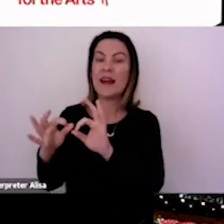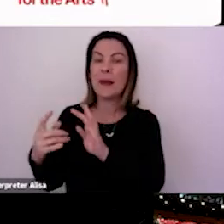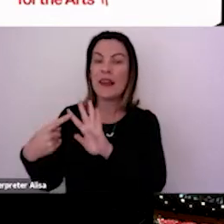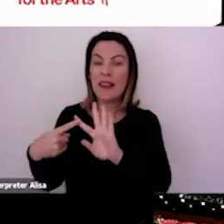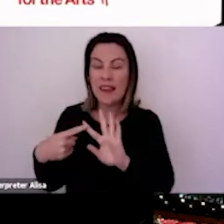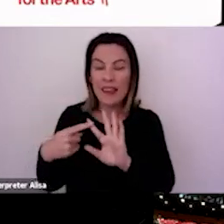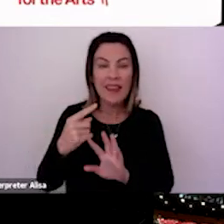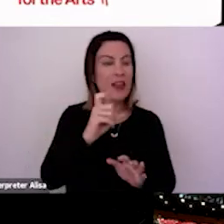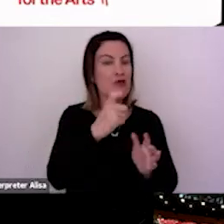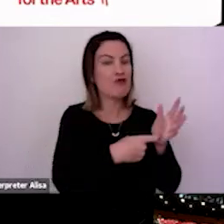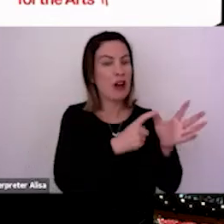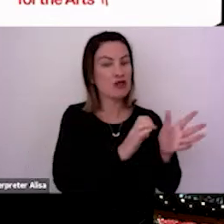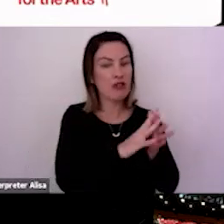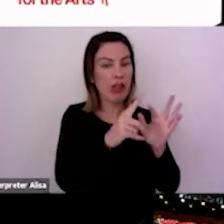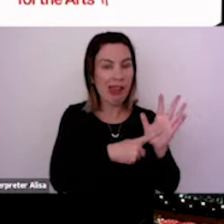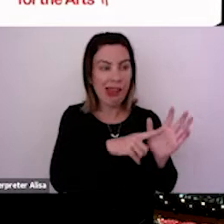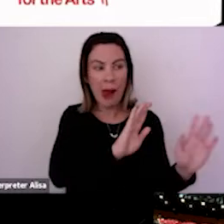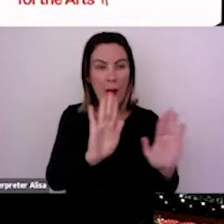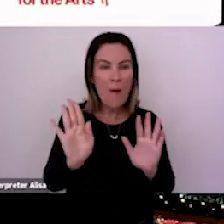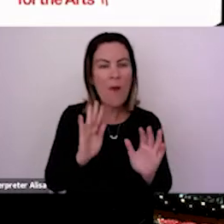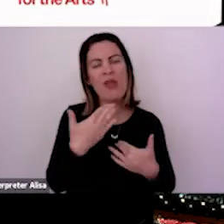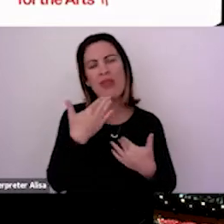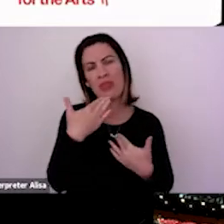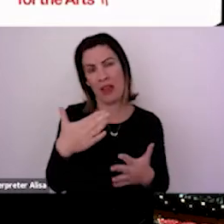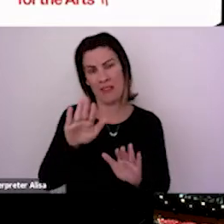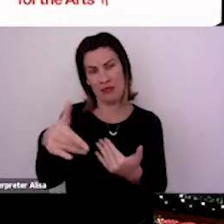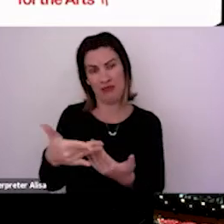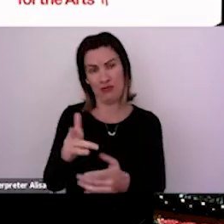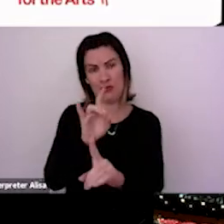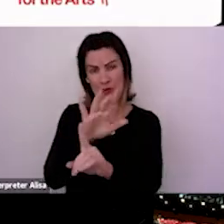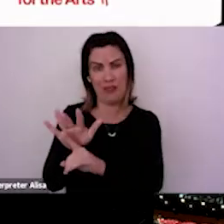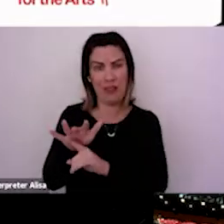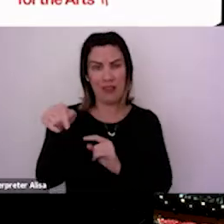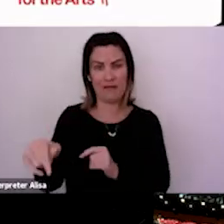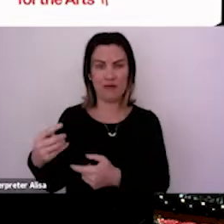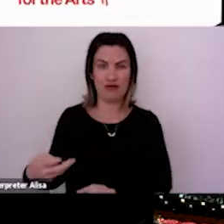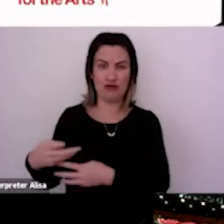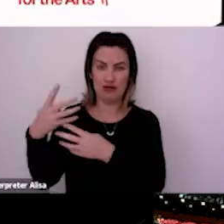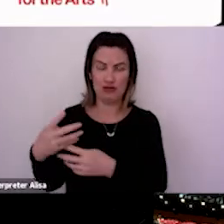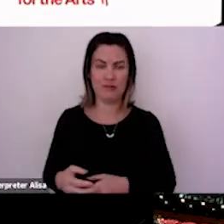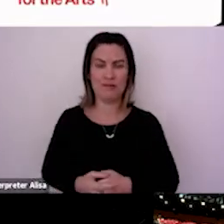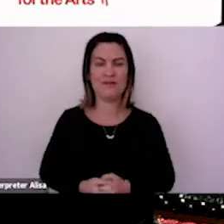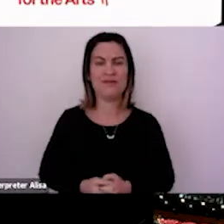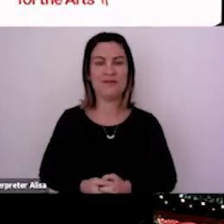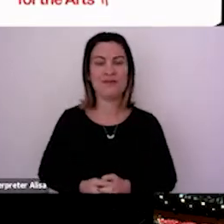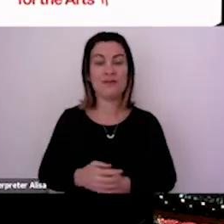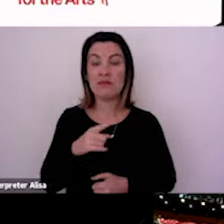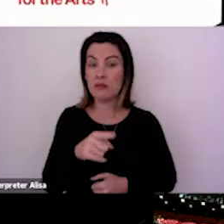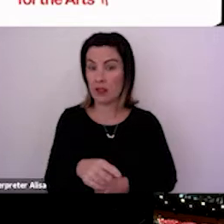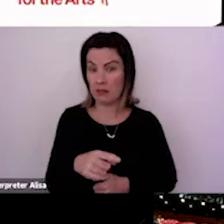Thanks for introducing yourselves. If we can hear in the poll whether - how you are affected by lockdowns and which of the